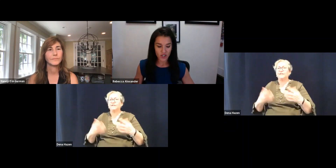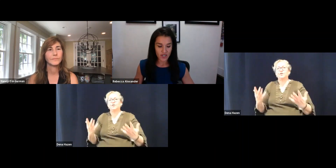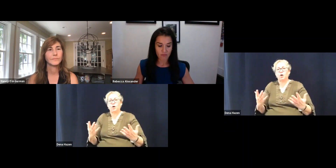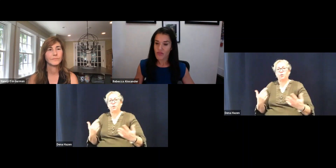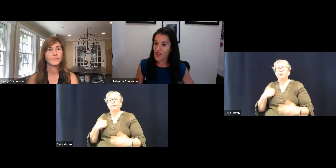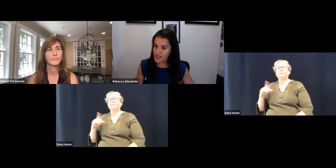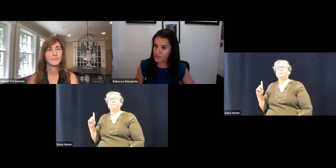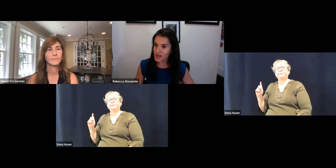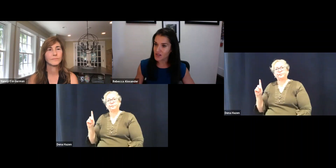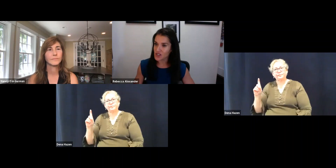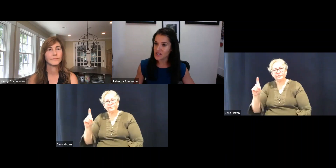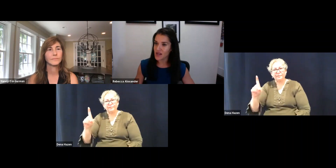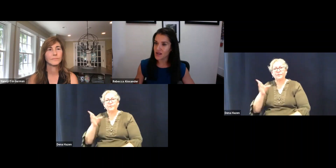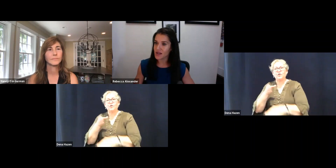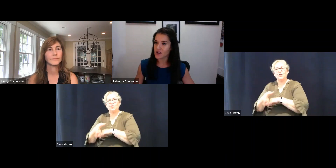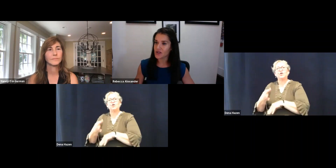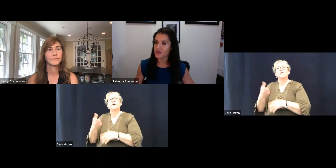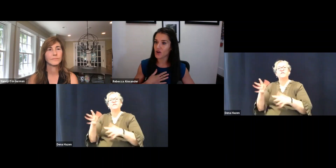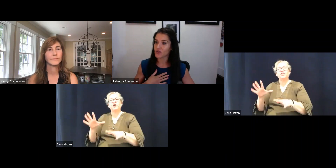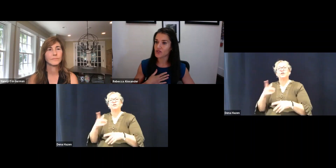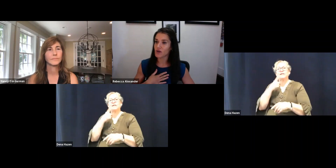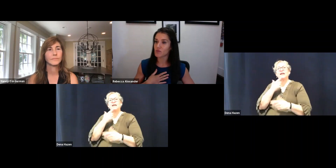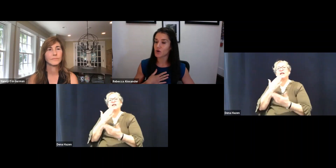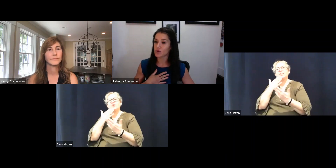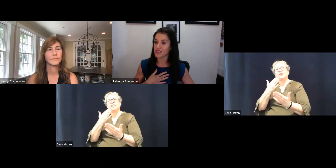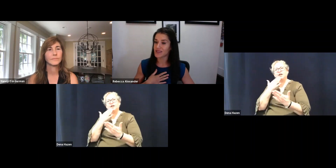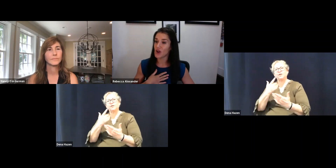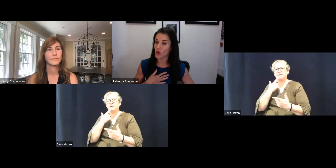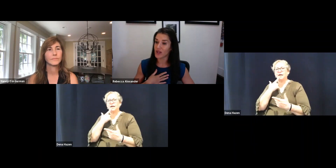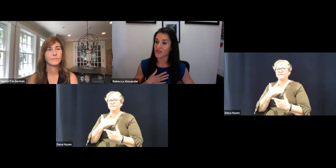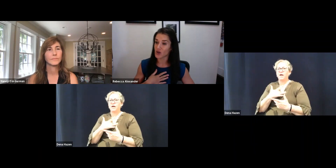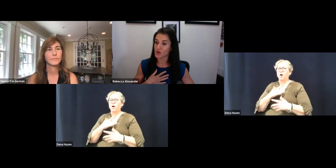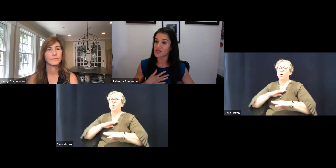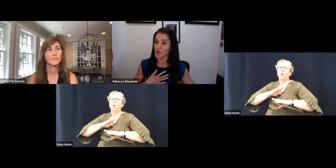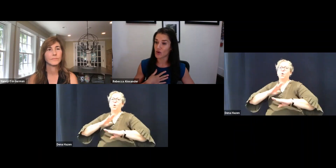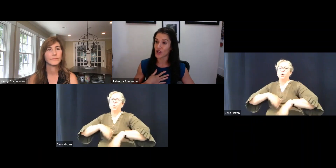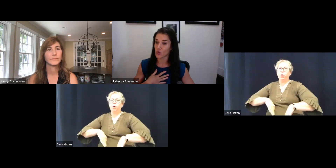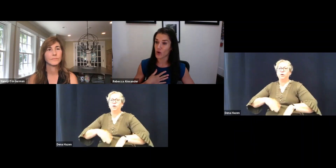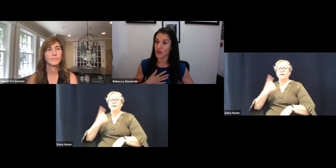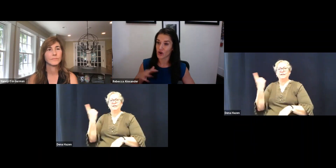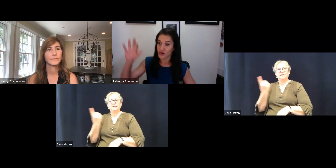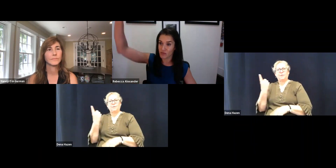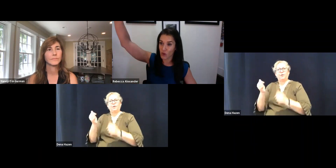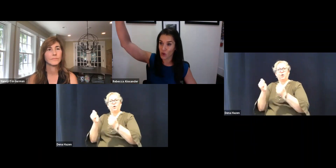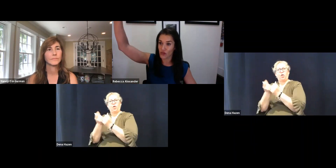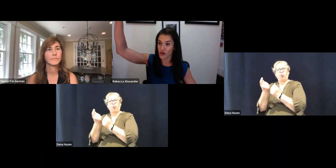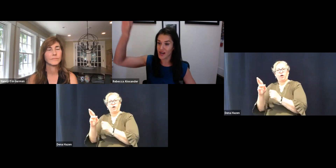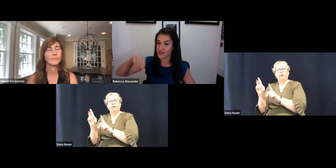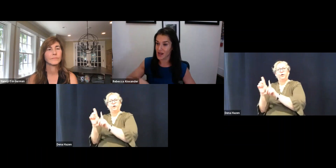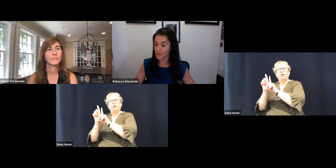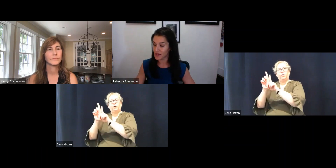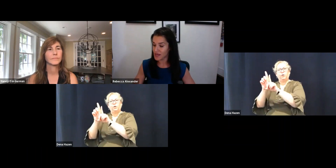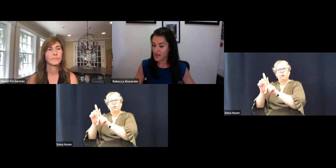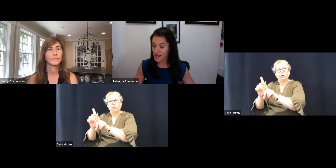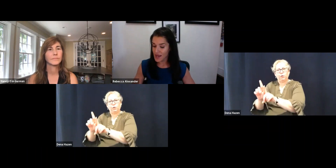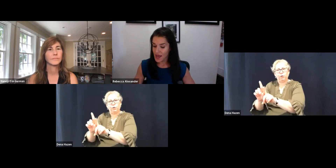she thanked me and she said, she felt so much more relieved knowing that there was someone there with her to hold their hand up.